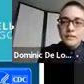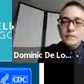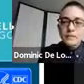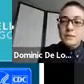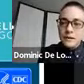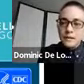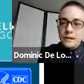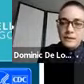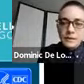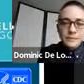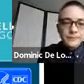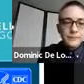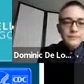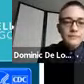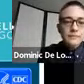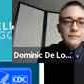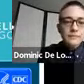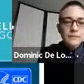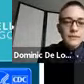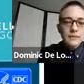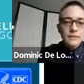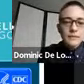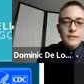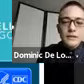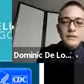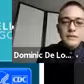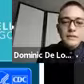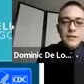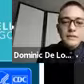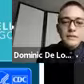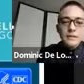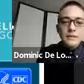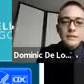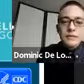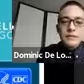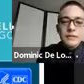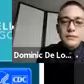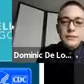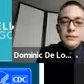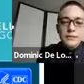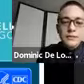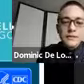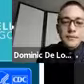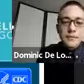spread it that way. Good masks include 2 or more layers of fabric.